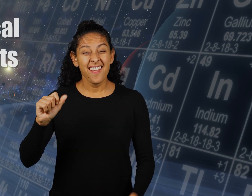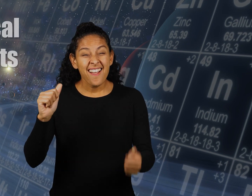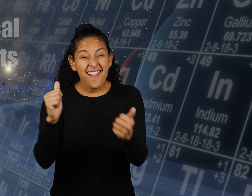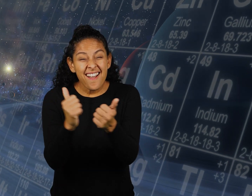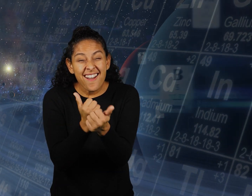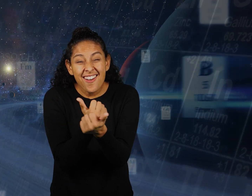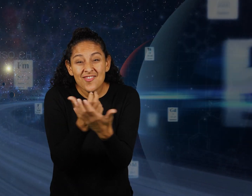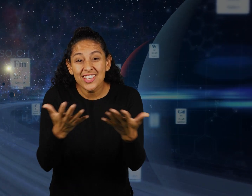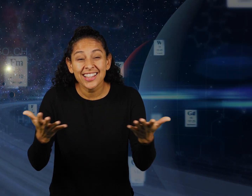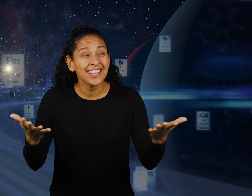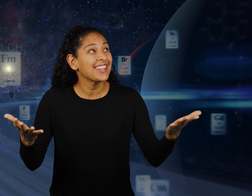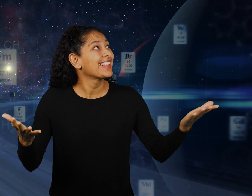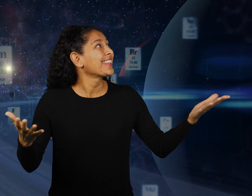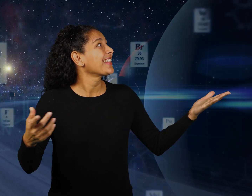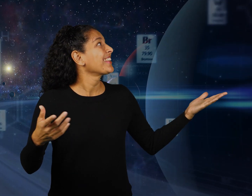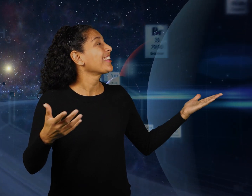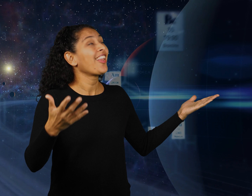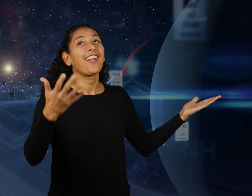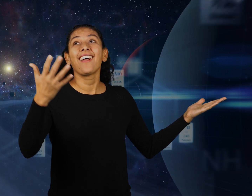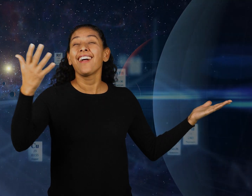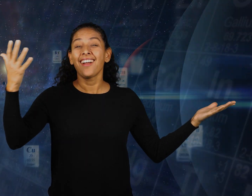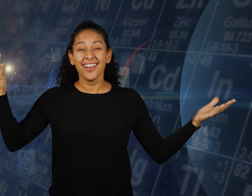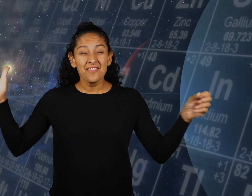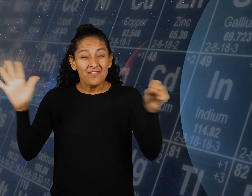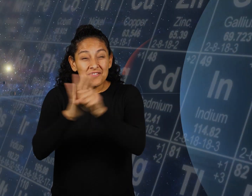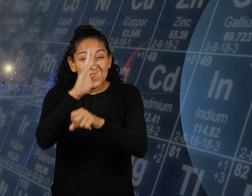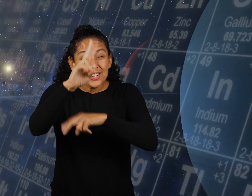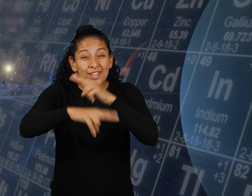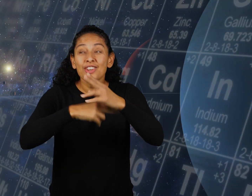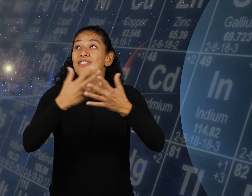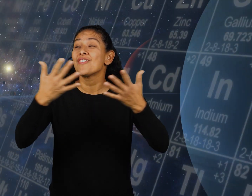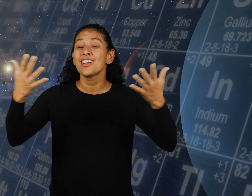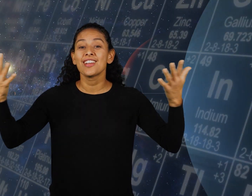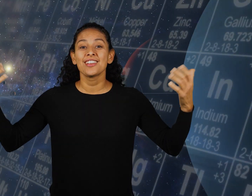Everything around us and in the entire universe